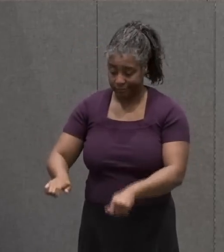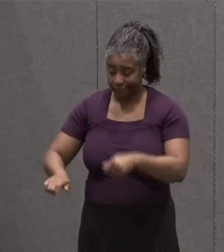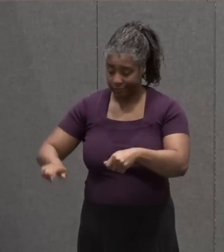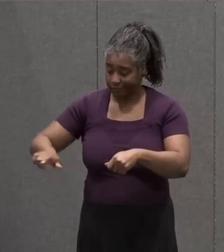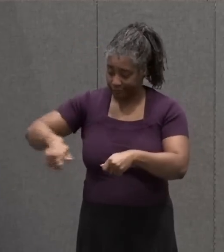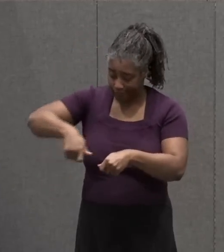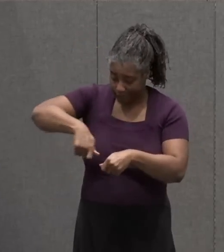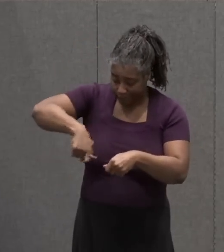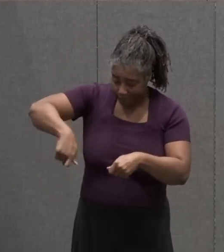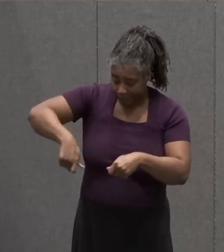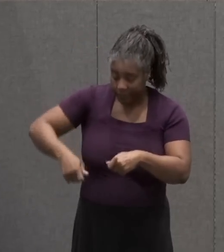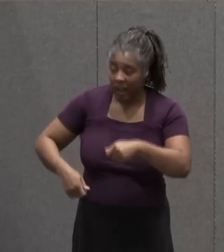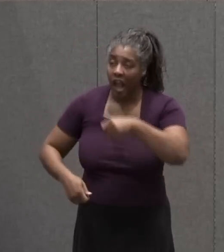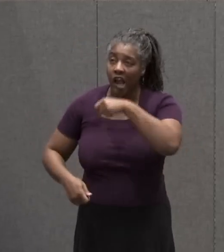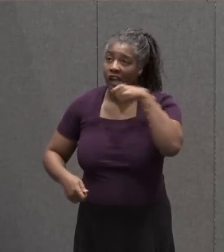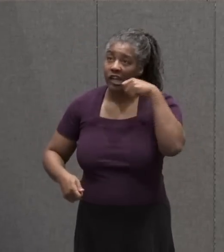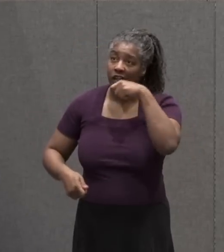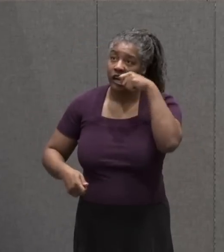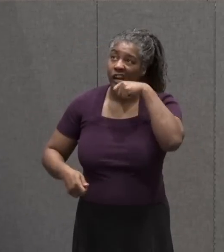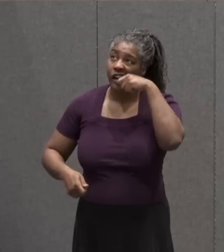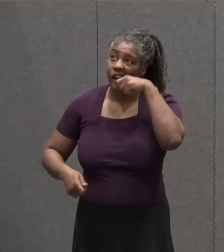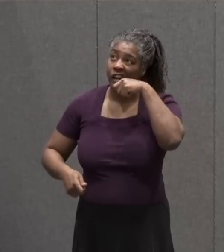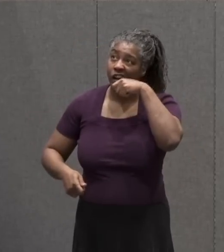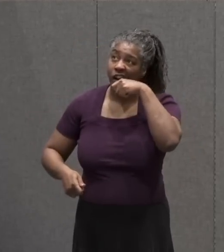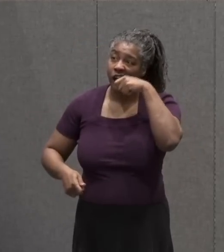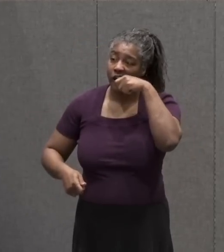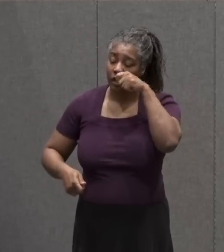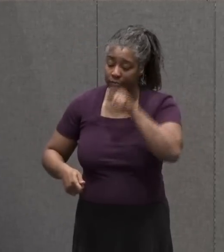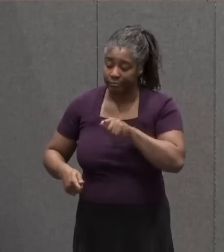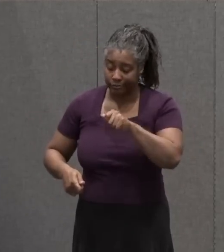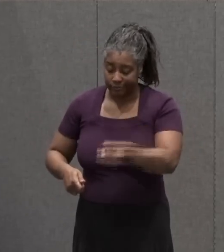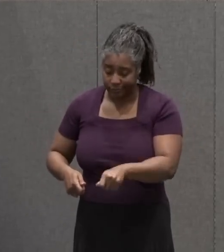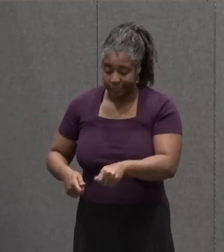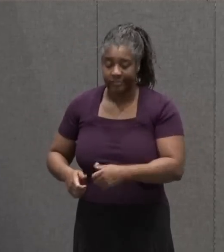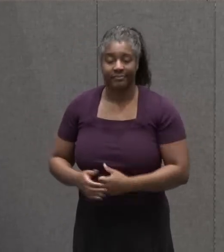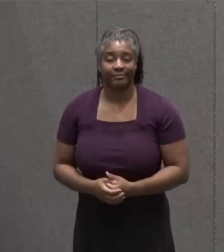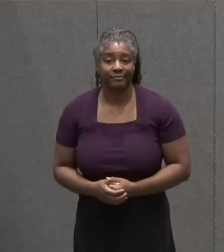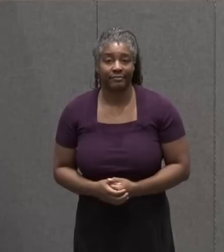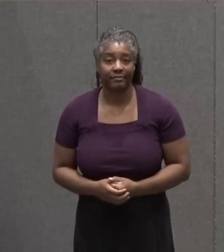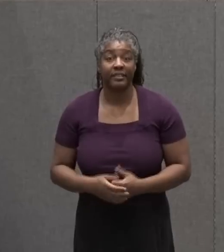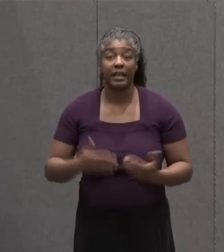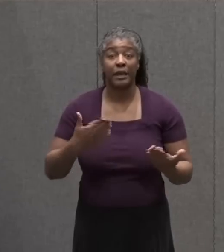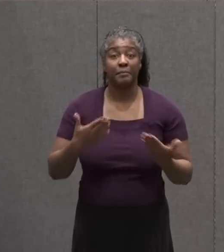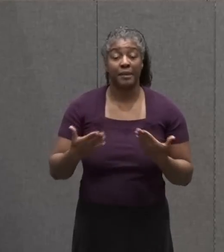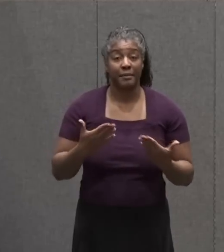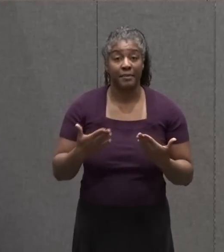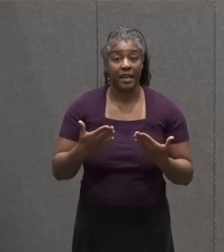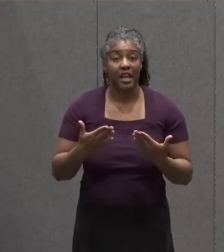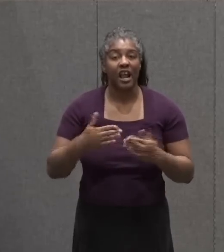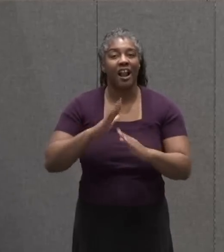I need to feed my dog